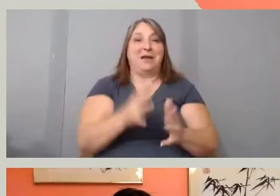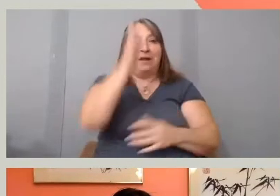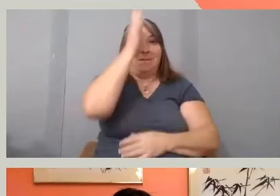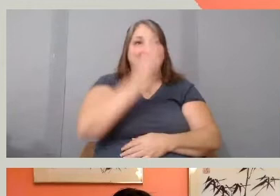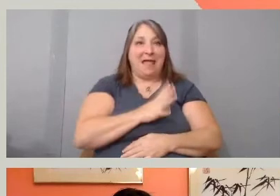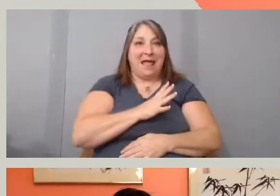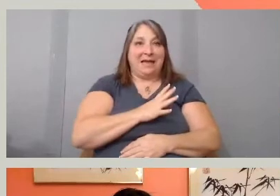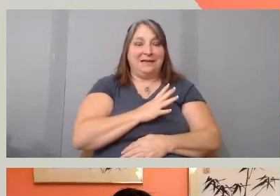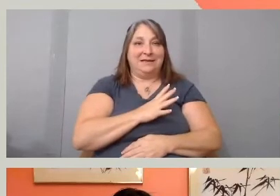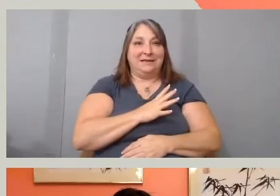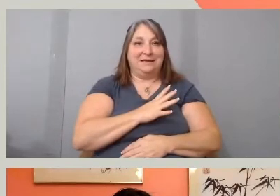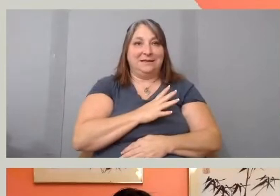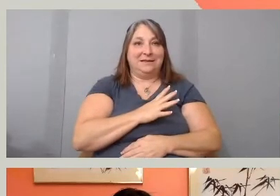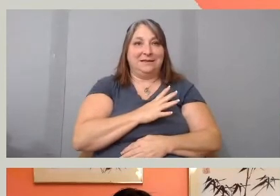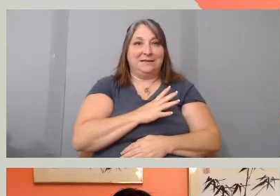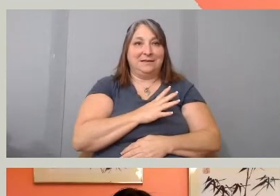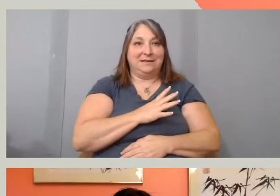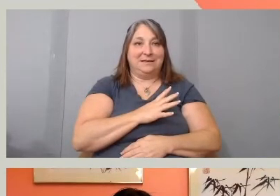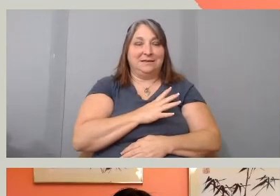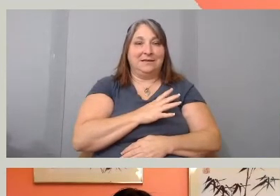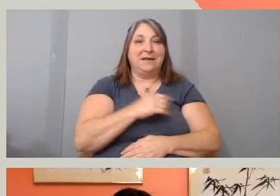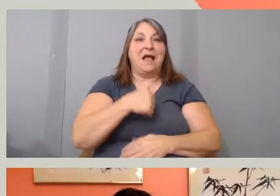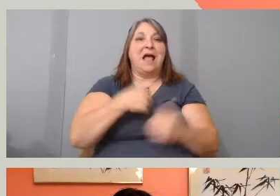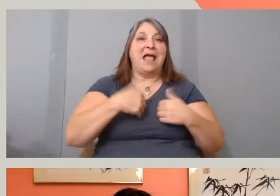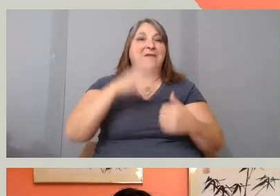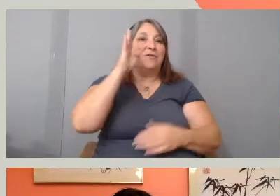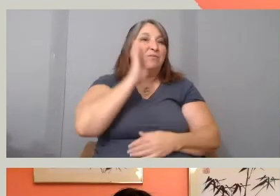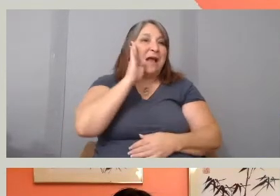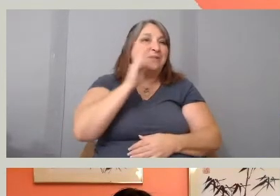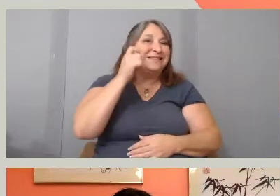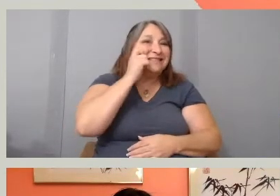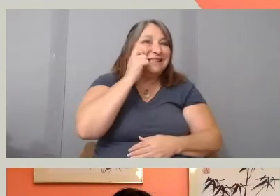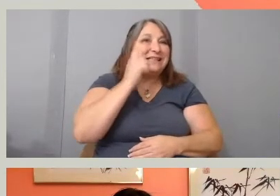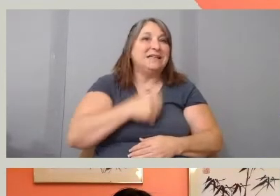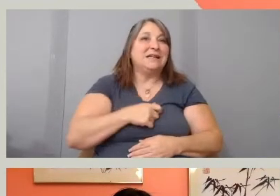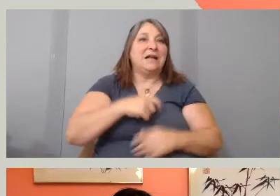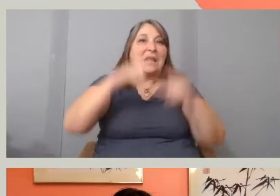I have brown skin, glasses, a goatee.